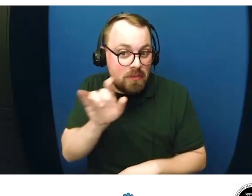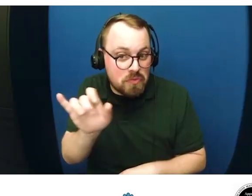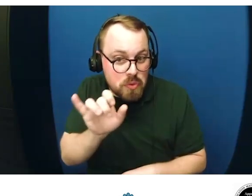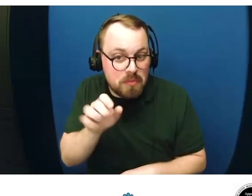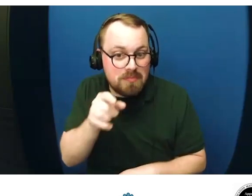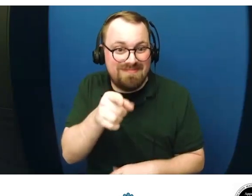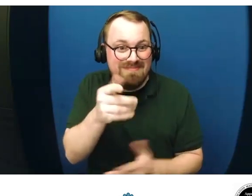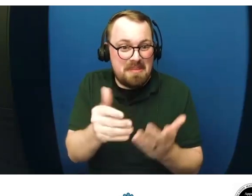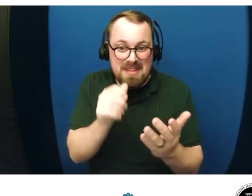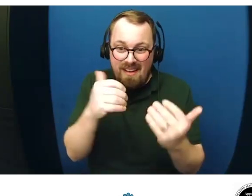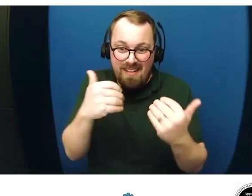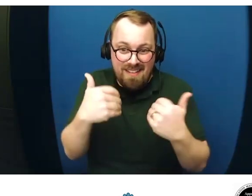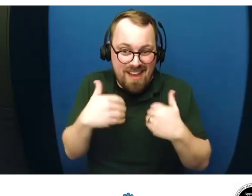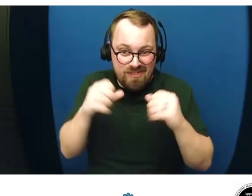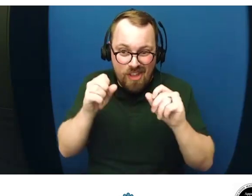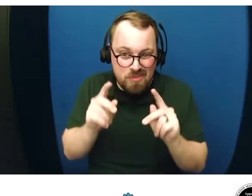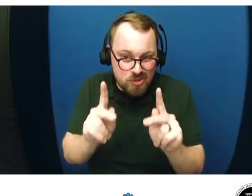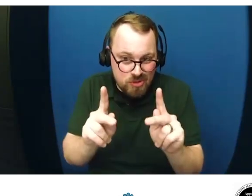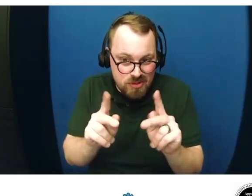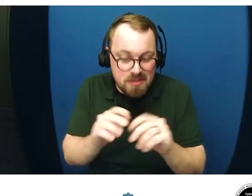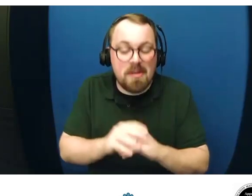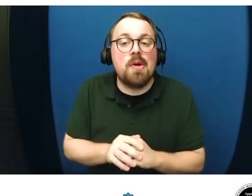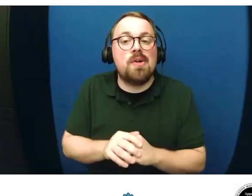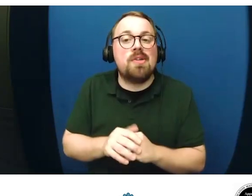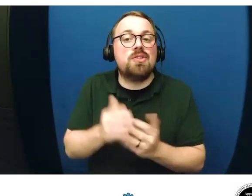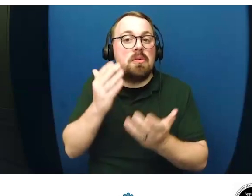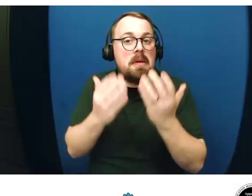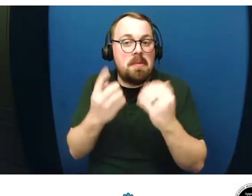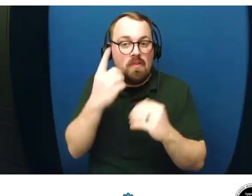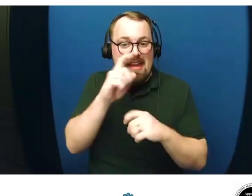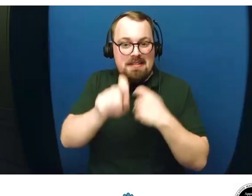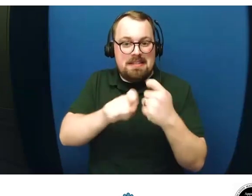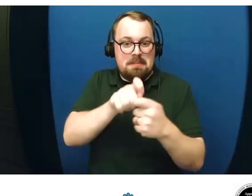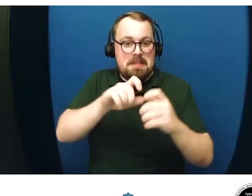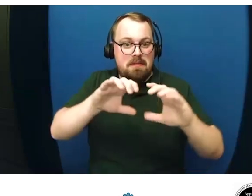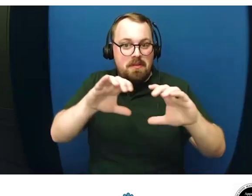they may not have that. And so it may be that the